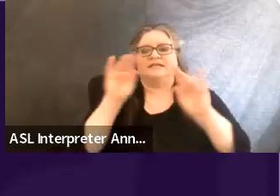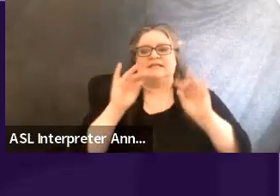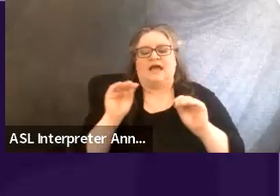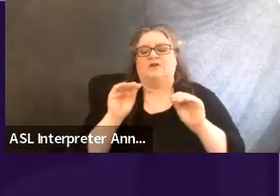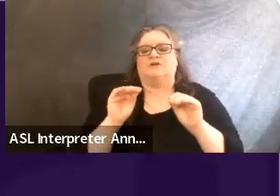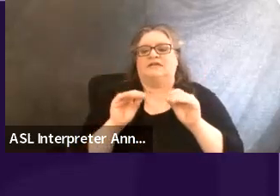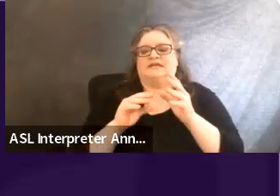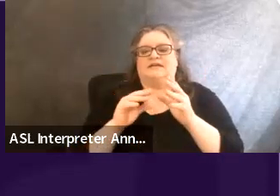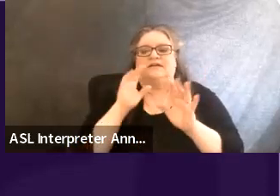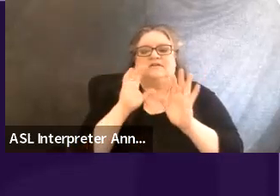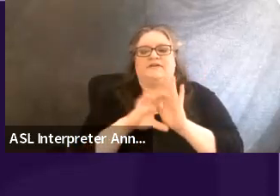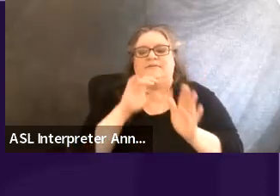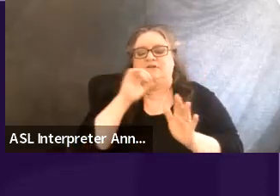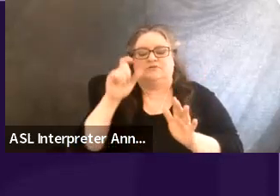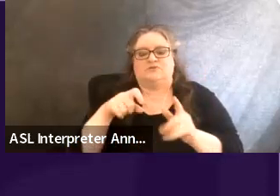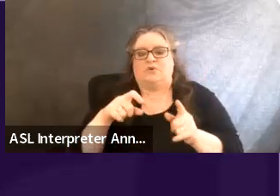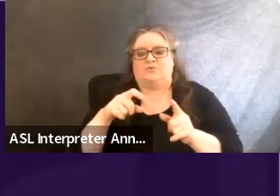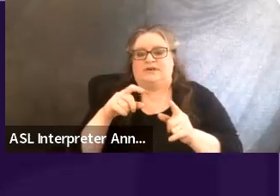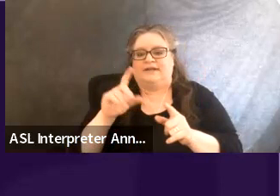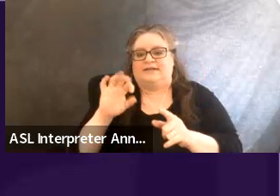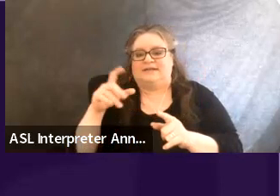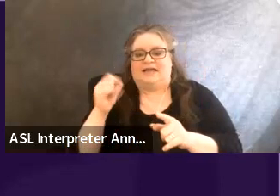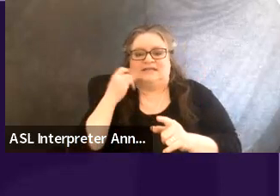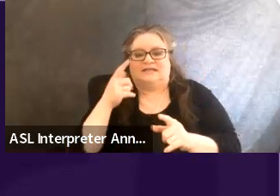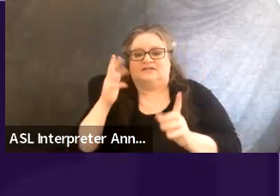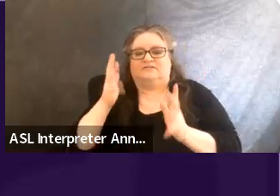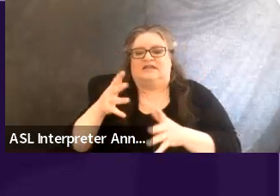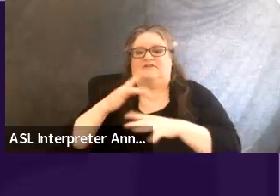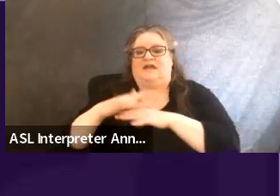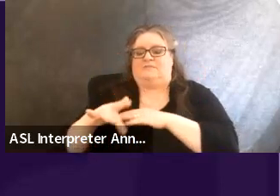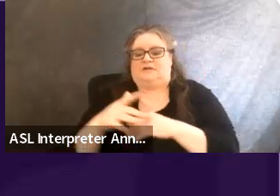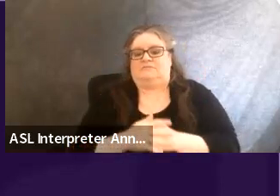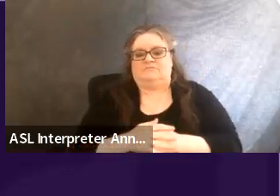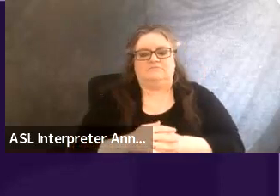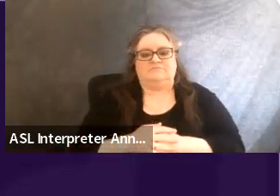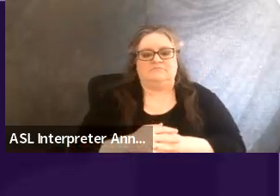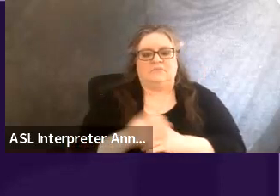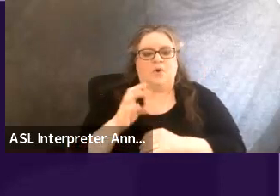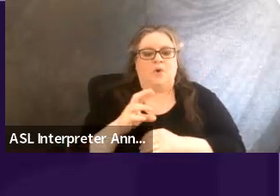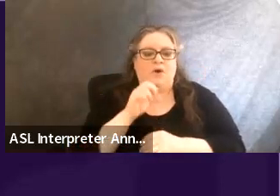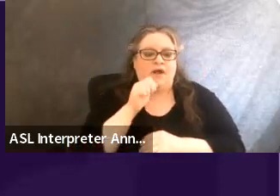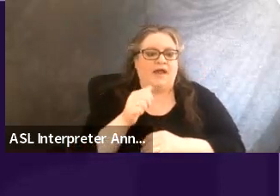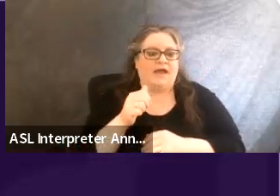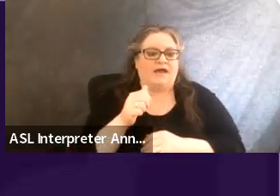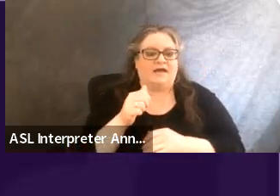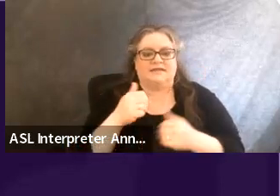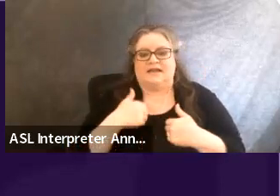Just leave it empty if the image is purely decorative or it doesn't add any sort of meaning on the page.